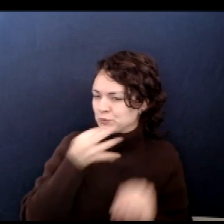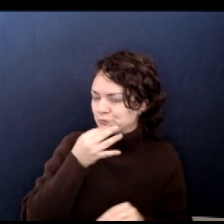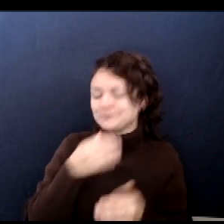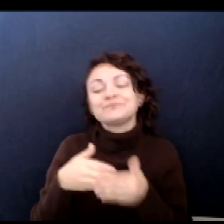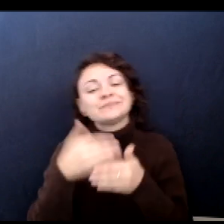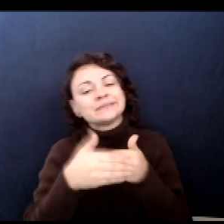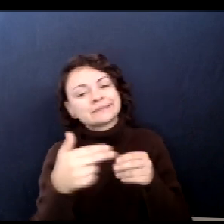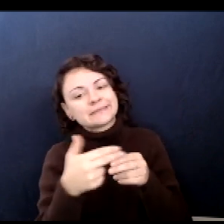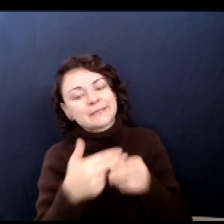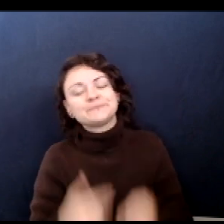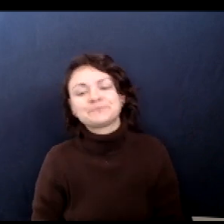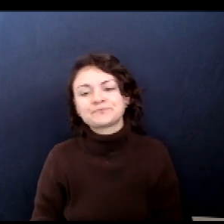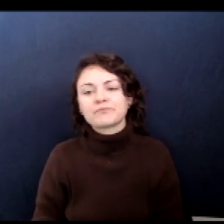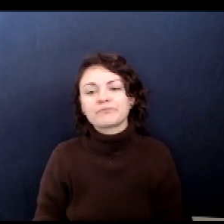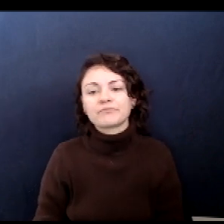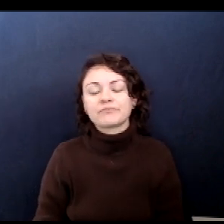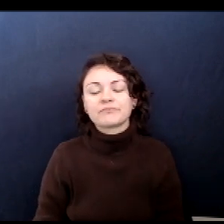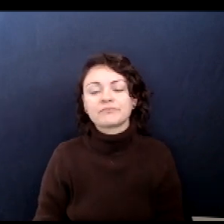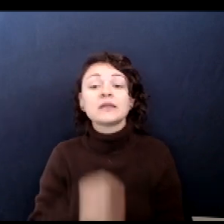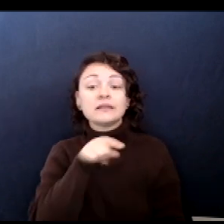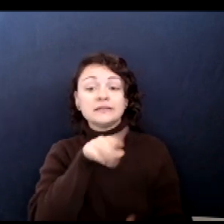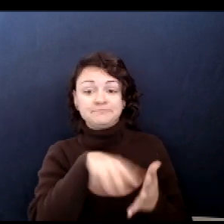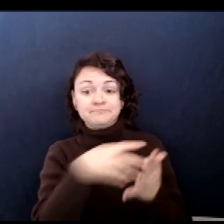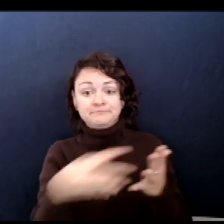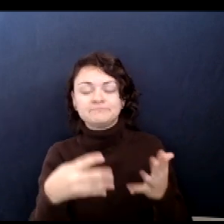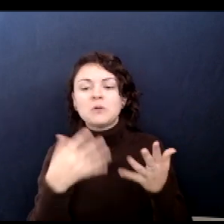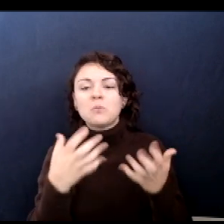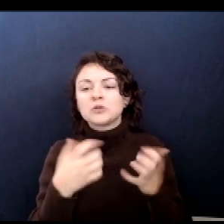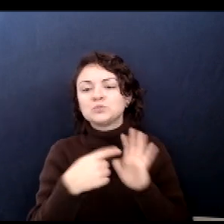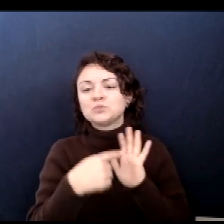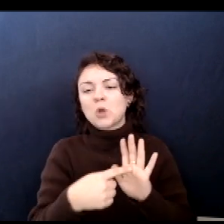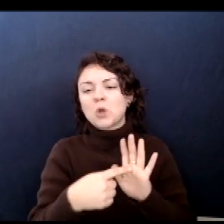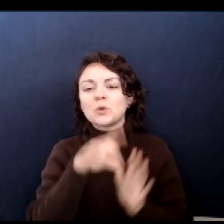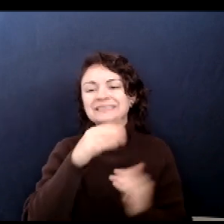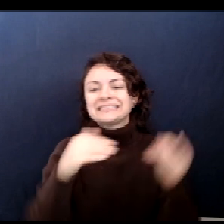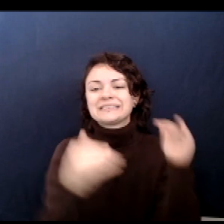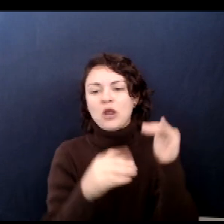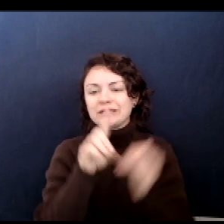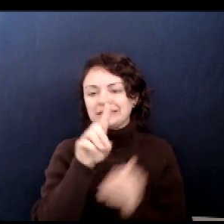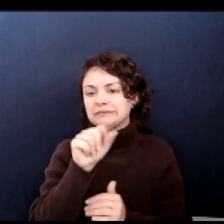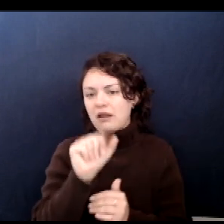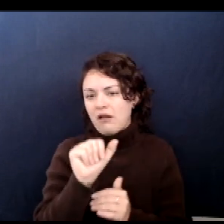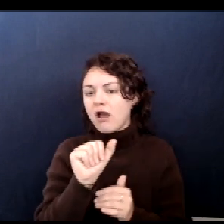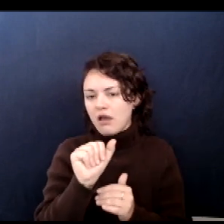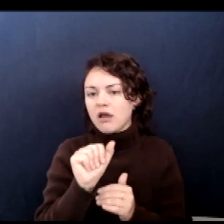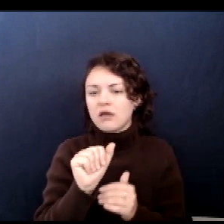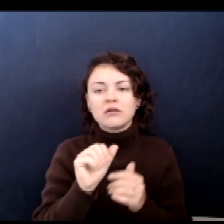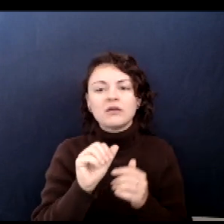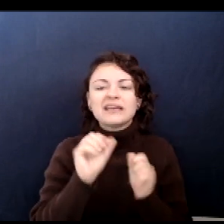everyone how we pulled our disparities data. I think this is something that can be replicated by any state Medicaid program.